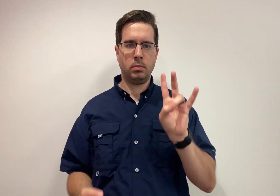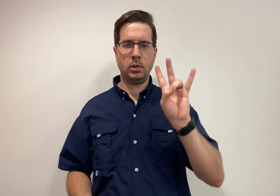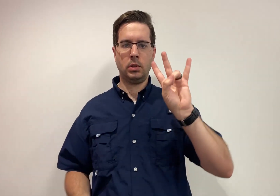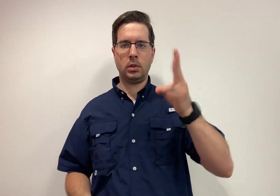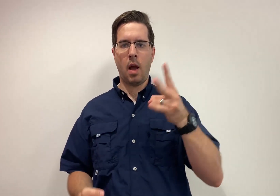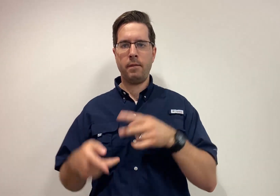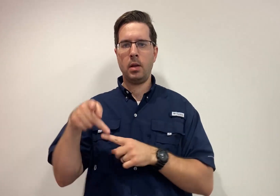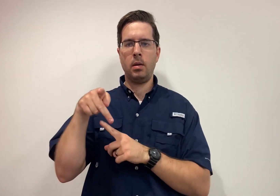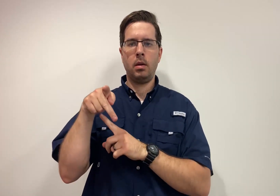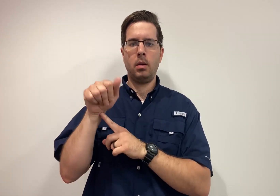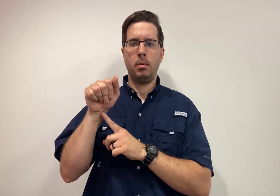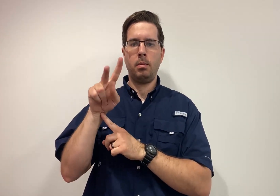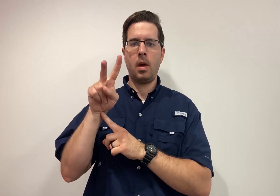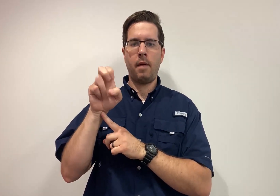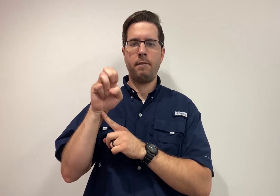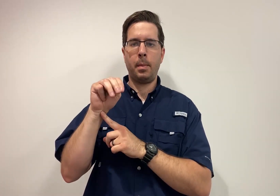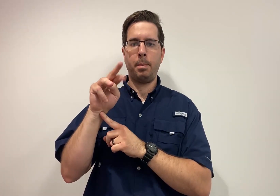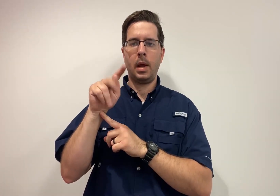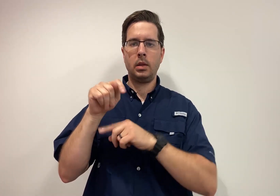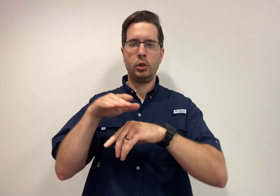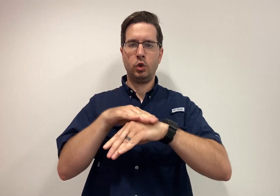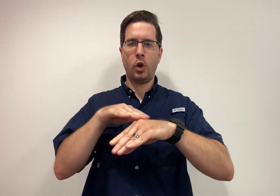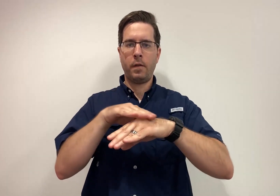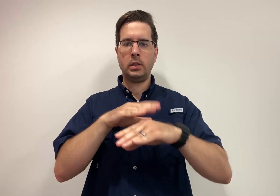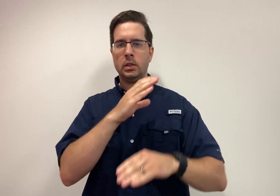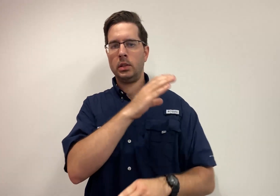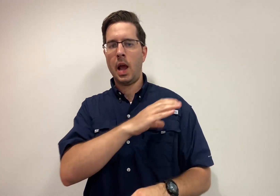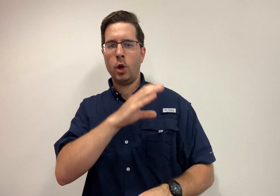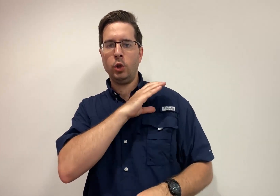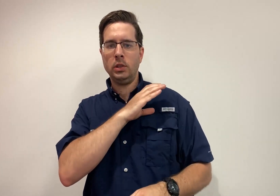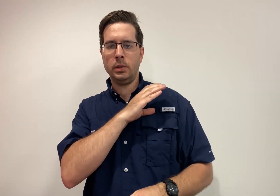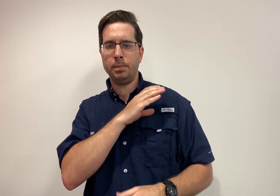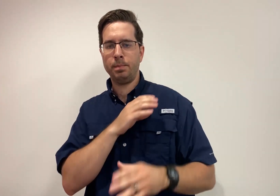(7) pavement surface characteristics,